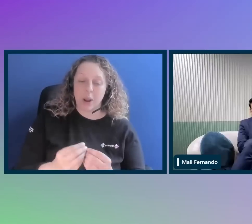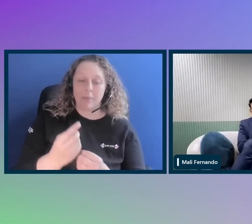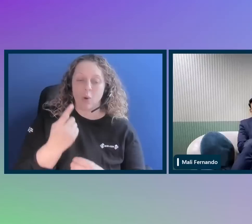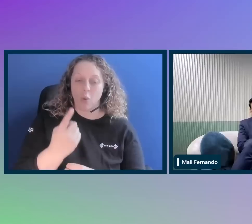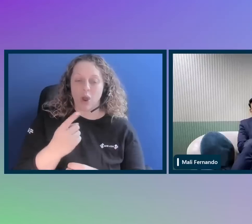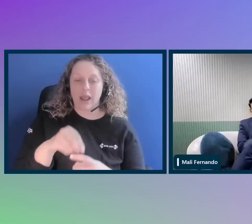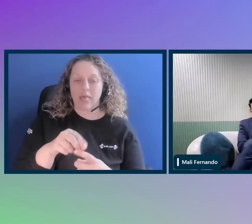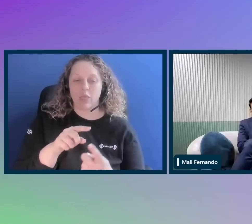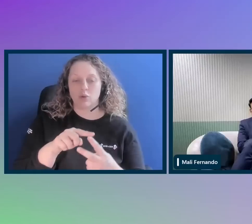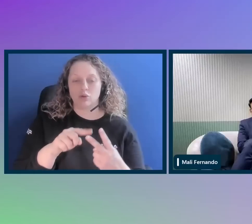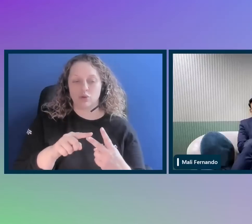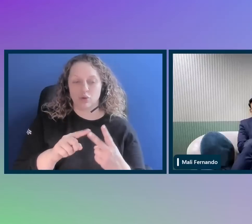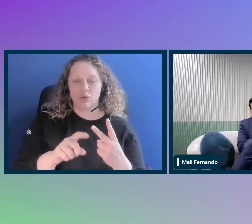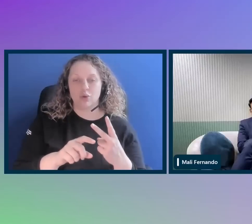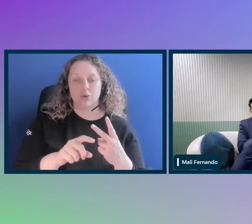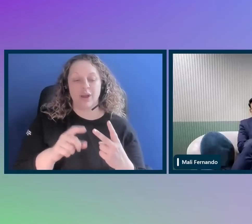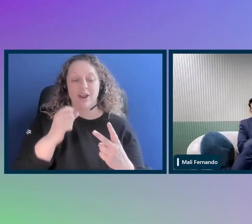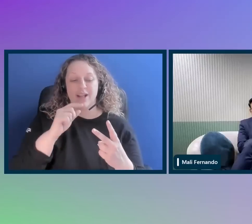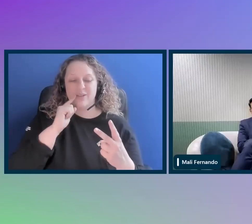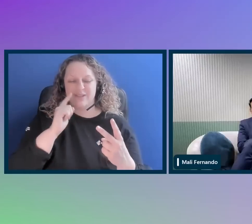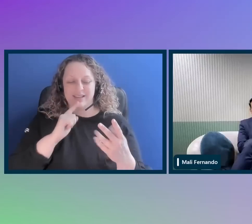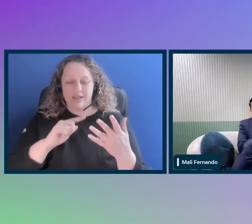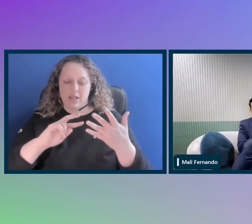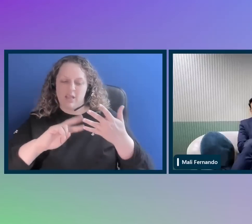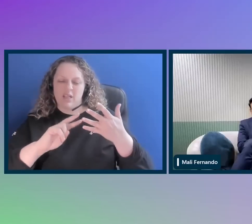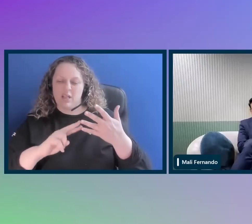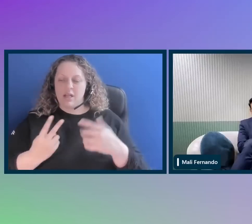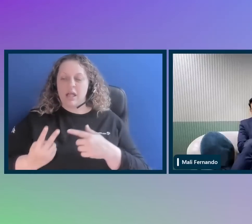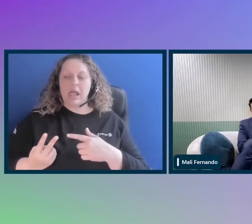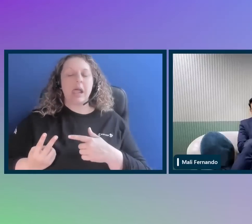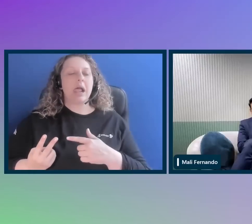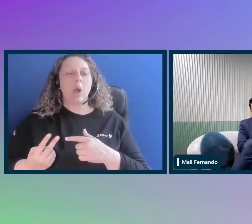where you are number two in digital accessibility,